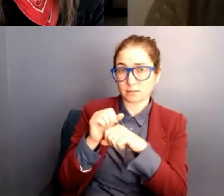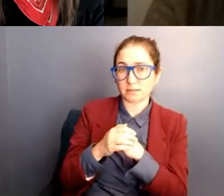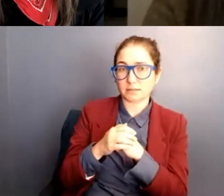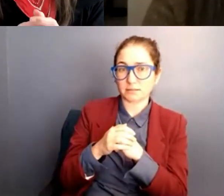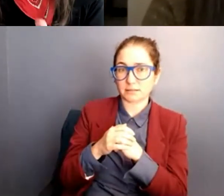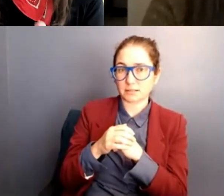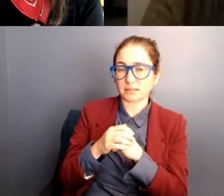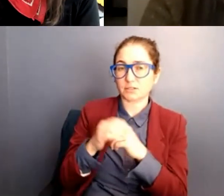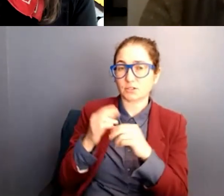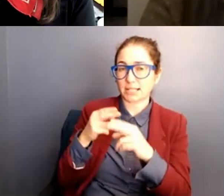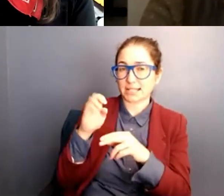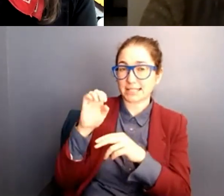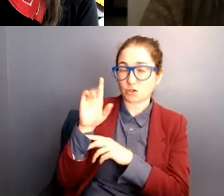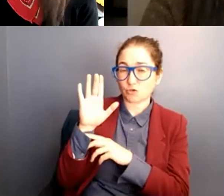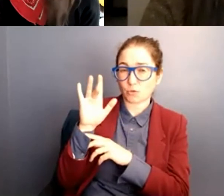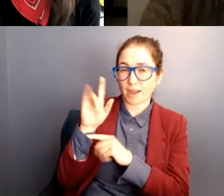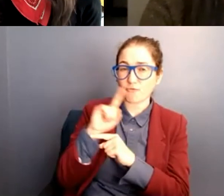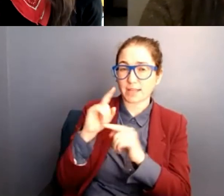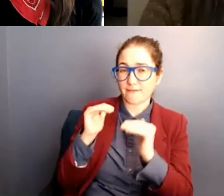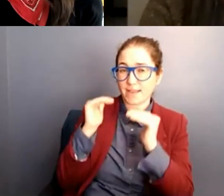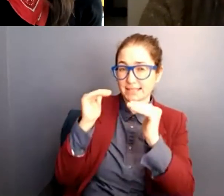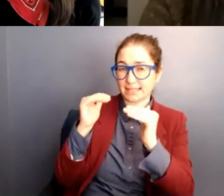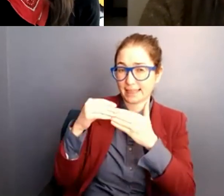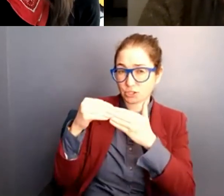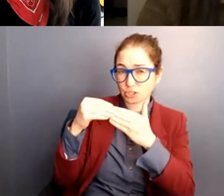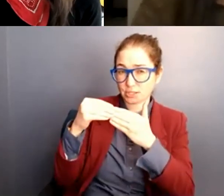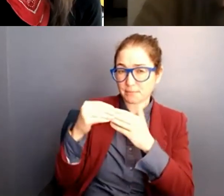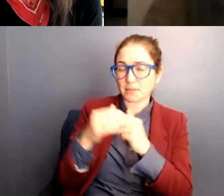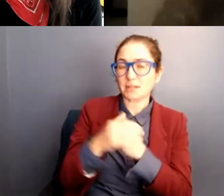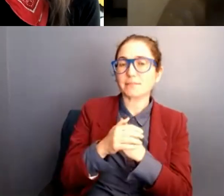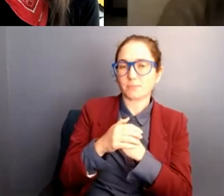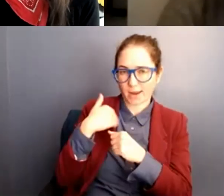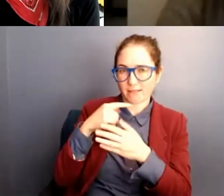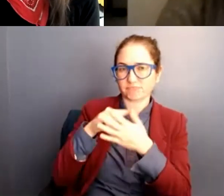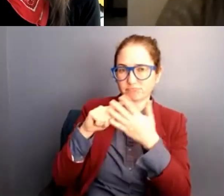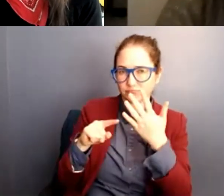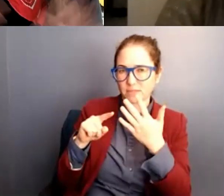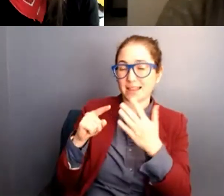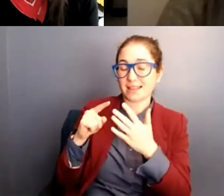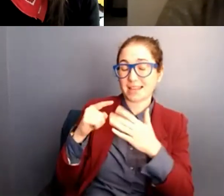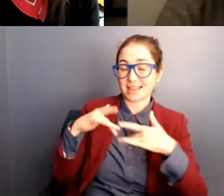I work for is called ADA25 Advancing Leadership.